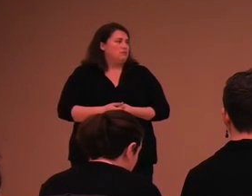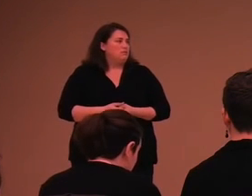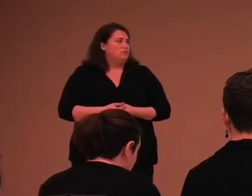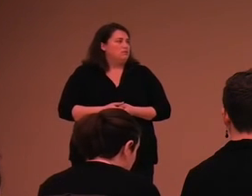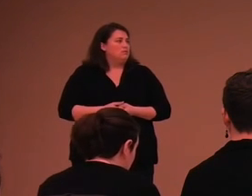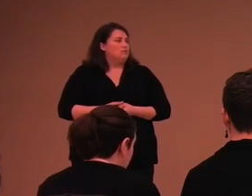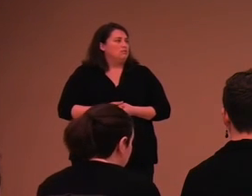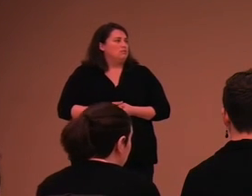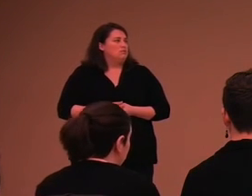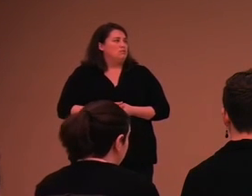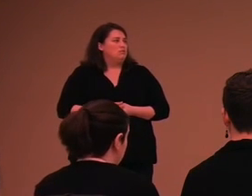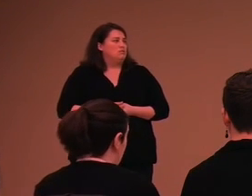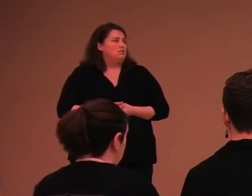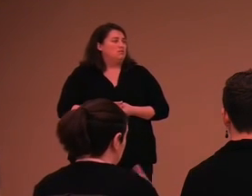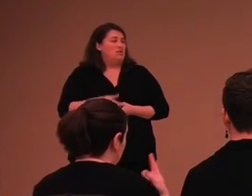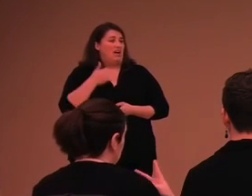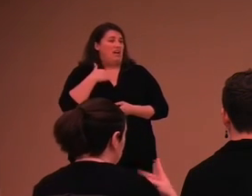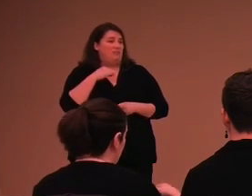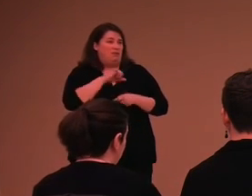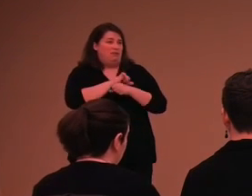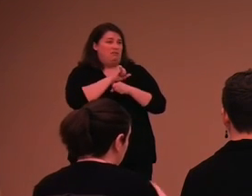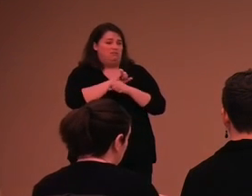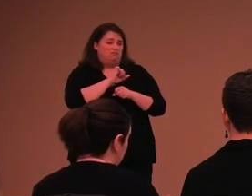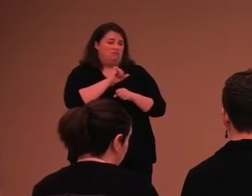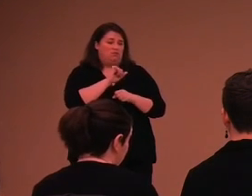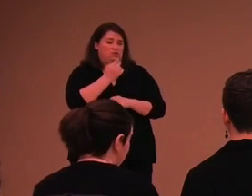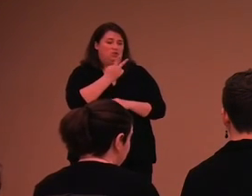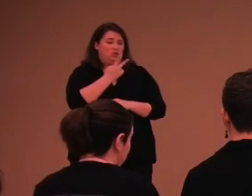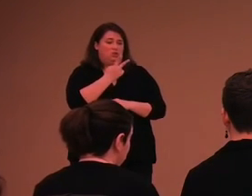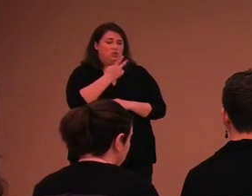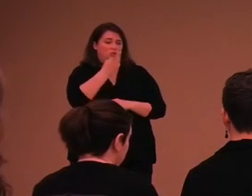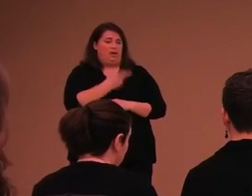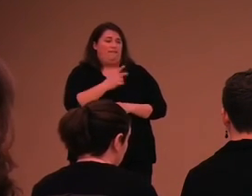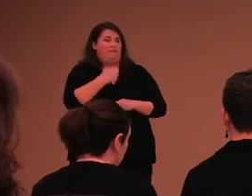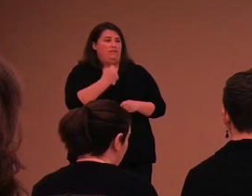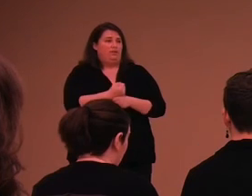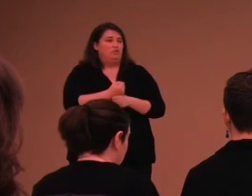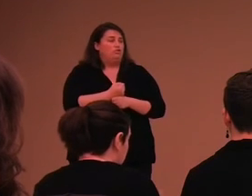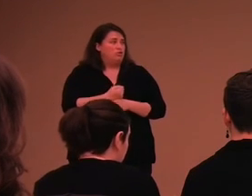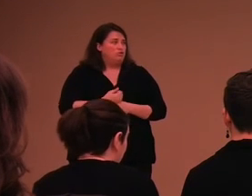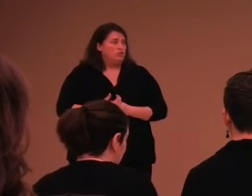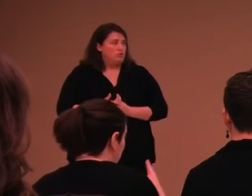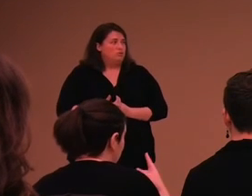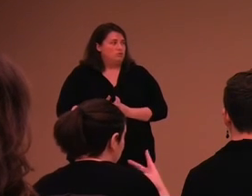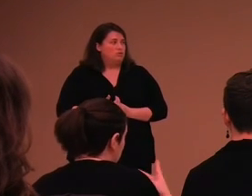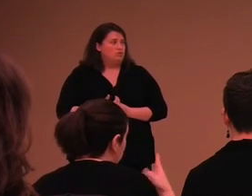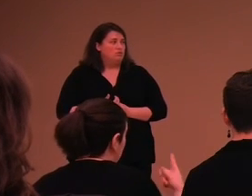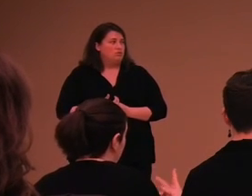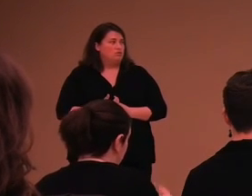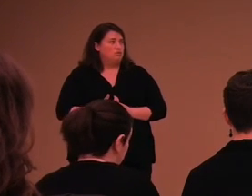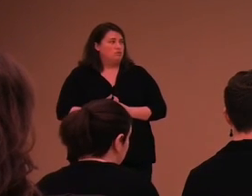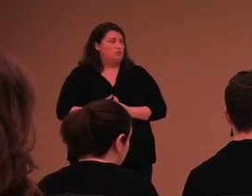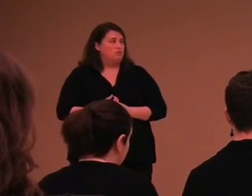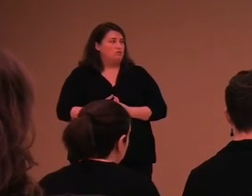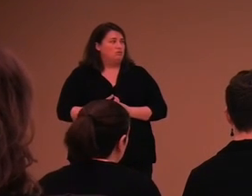I've been on it for two and a half years, so I've been here for two and a half years, and you know when when I